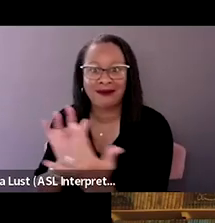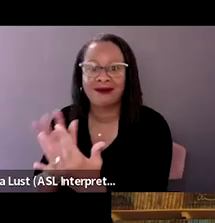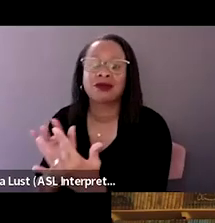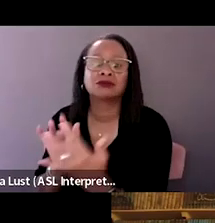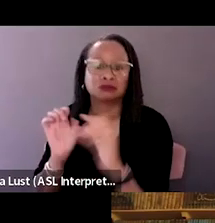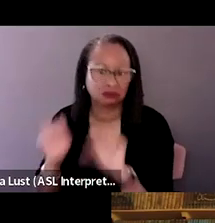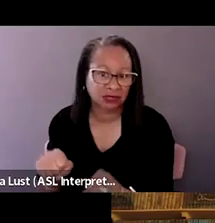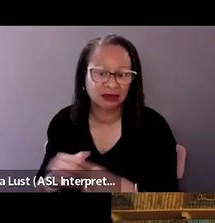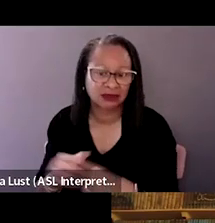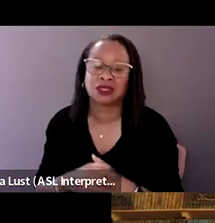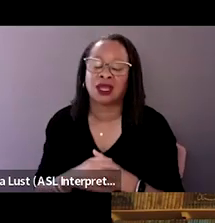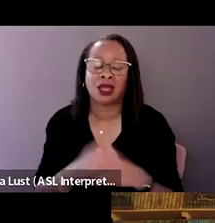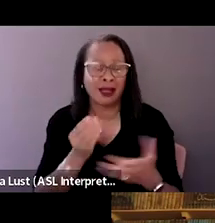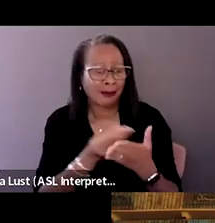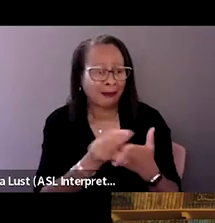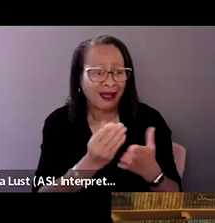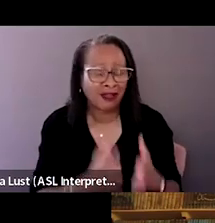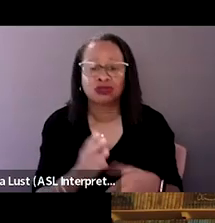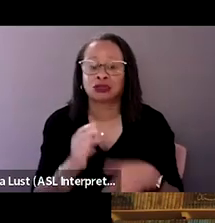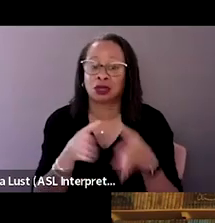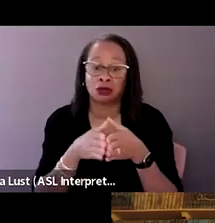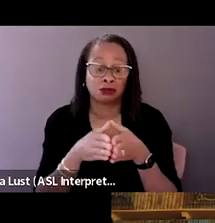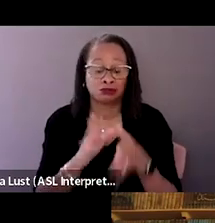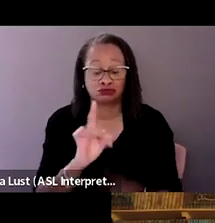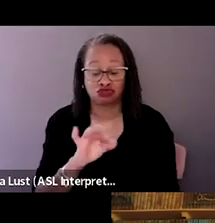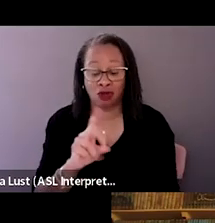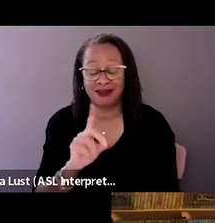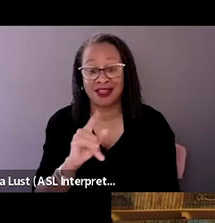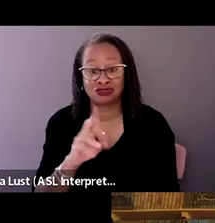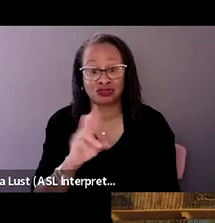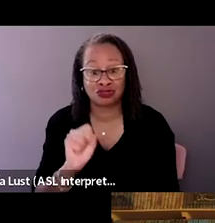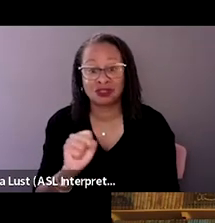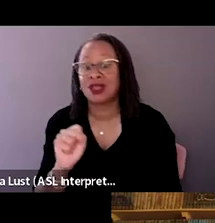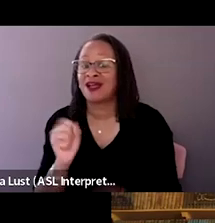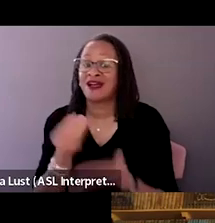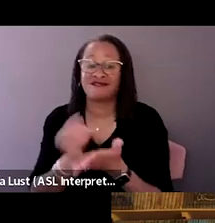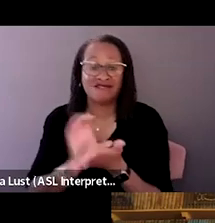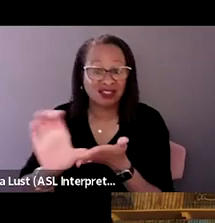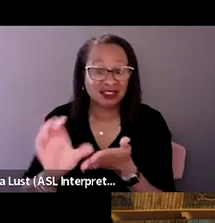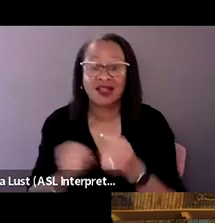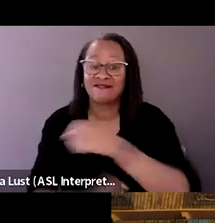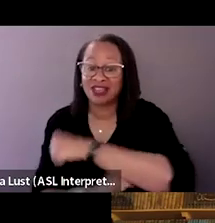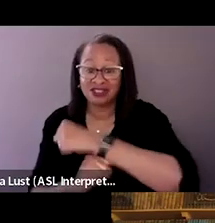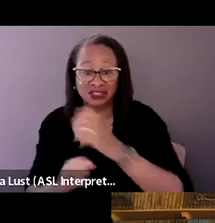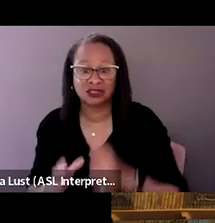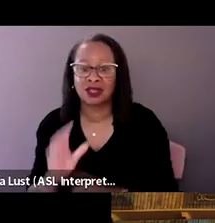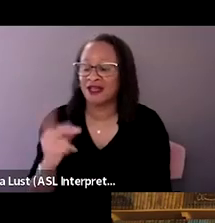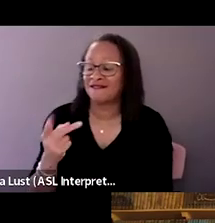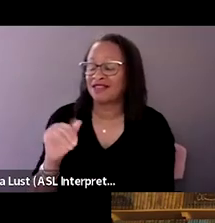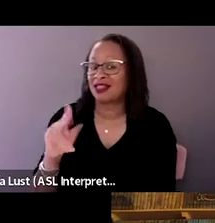You know, buyers, broadcasters, fund foundations, you know, philanthropic support.